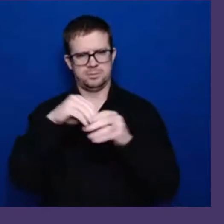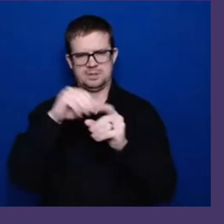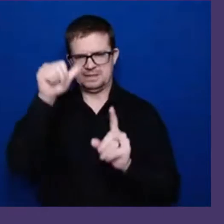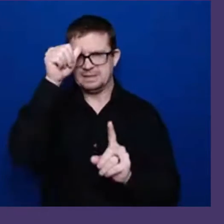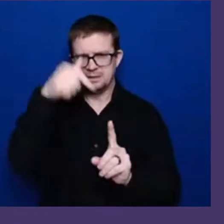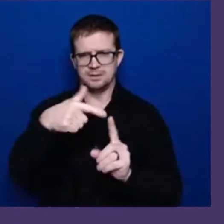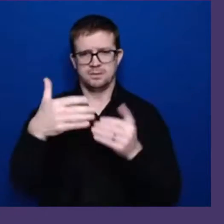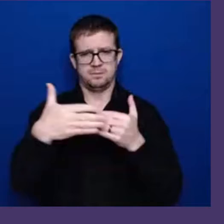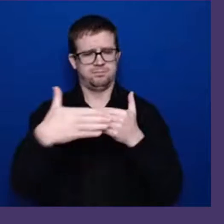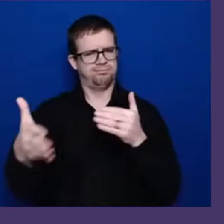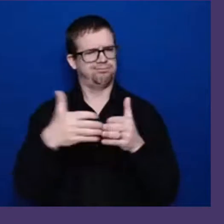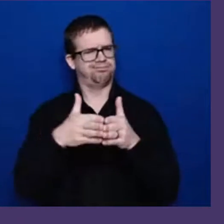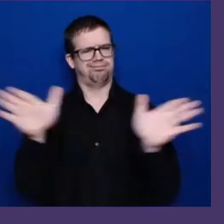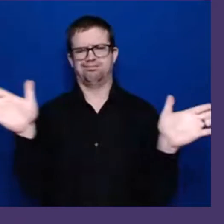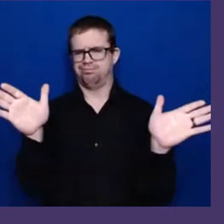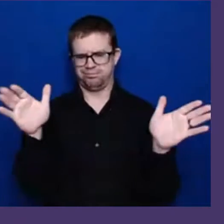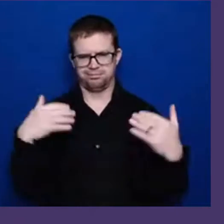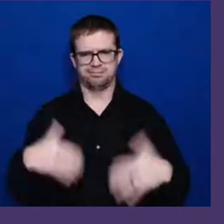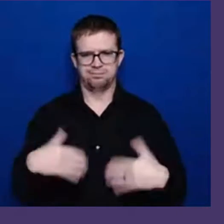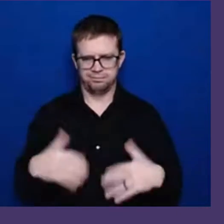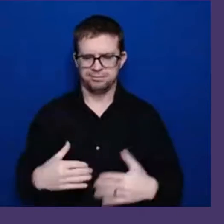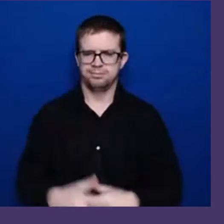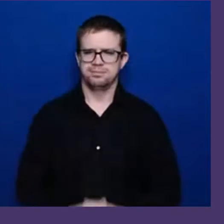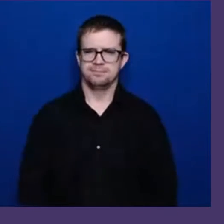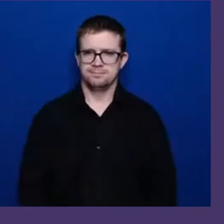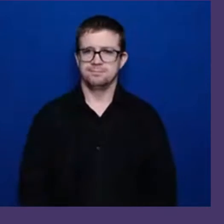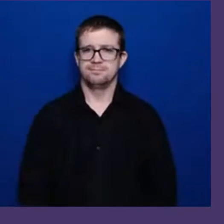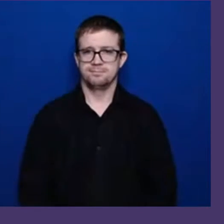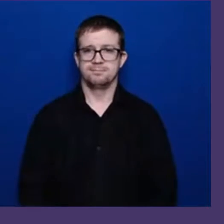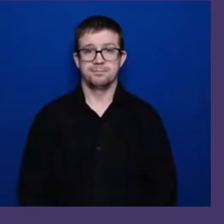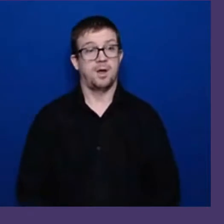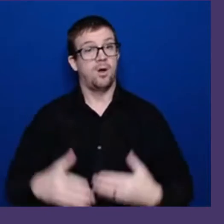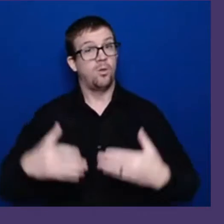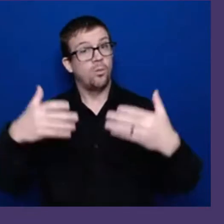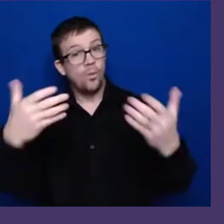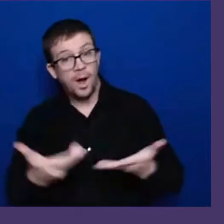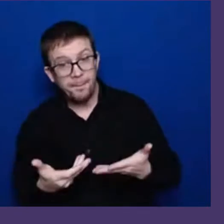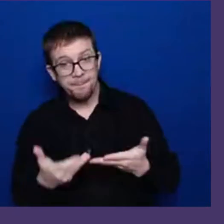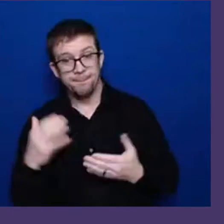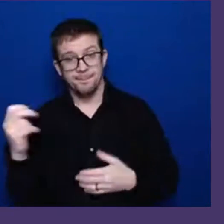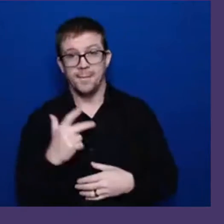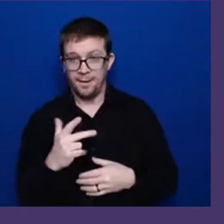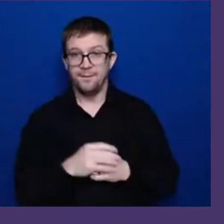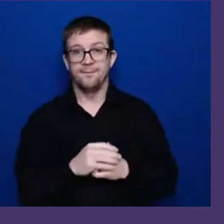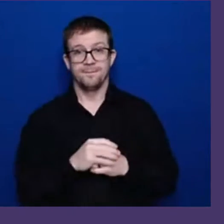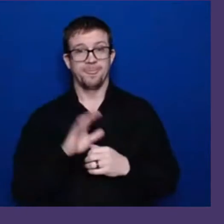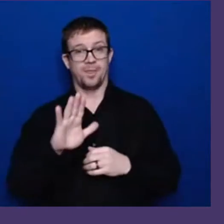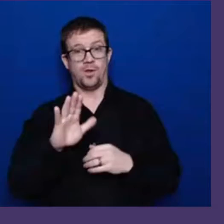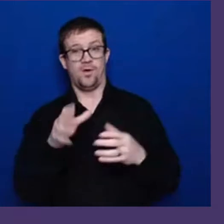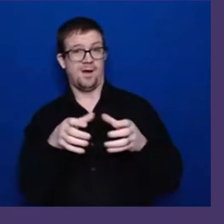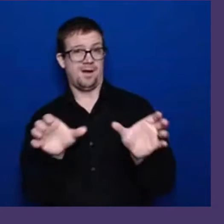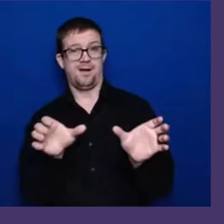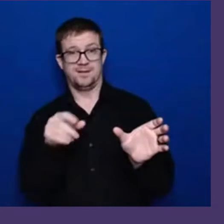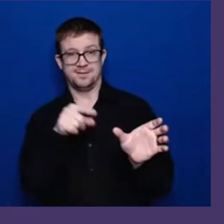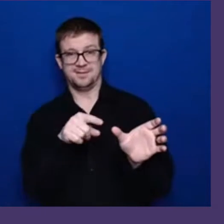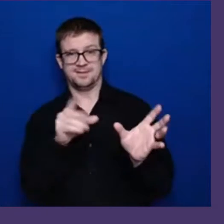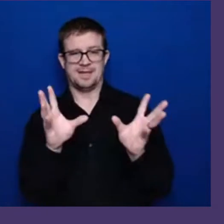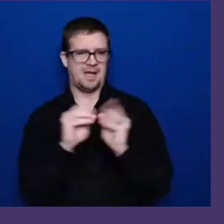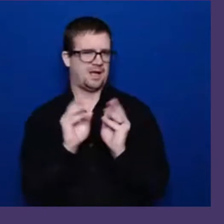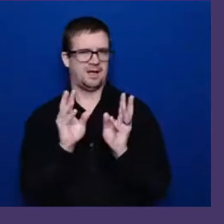Jenny Lay-Flurrie: Welcome back from your breakout sessions. This is the Ability Summit. I'm Jenny. Jessica Rafuse: I'm Jessica.